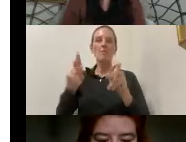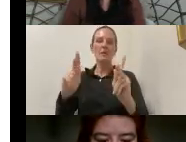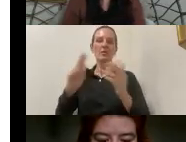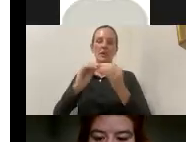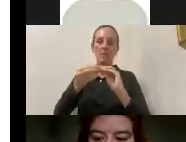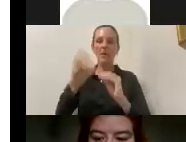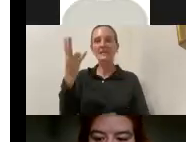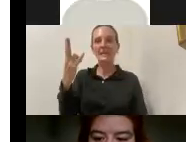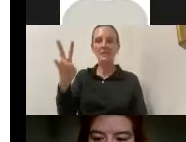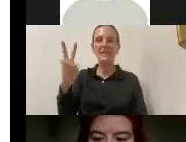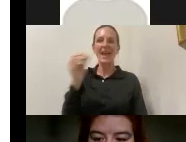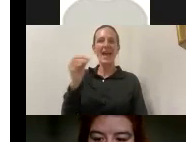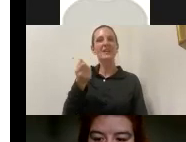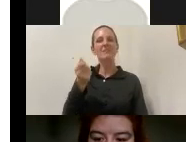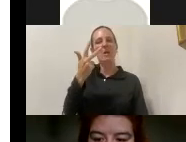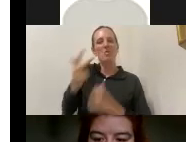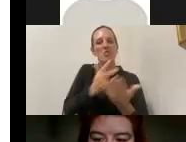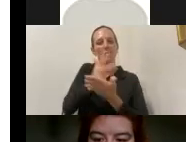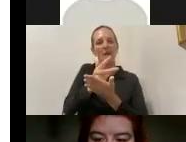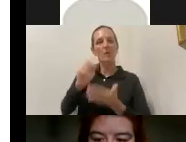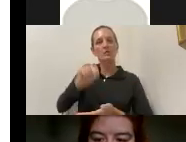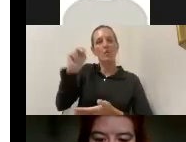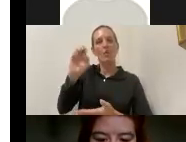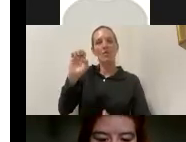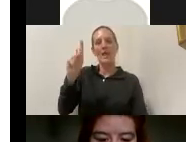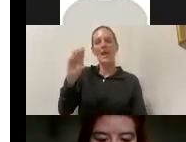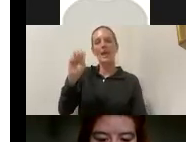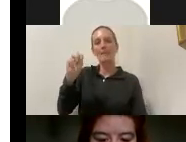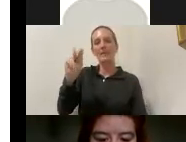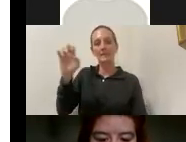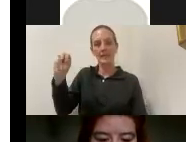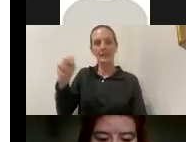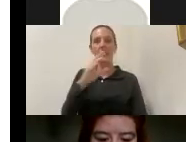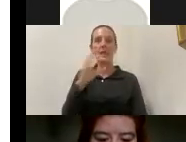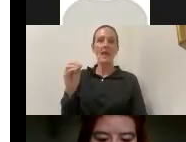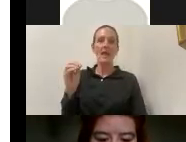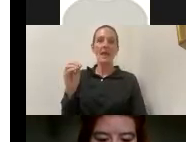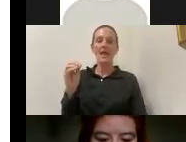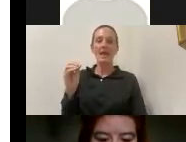Like I said, Wabasca which is the location of the MD of Opportunity No. 17’s municipal